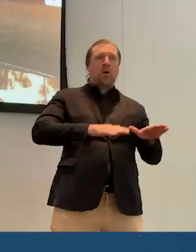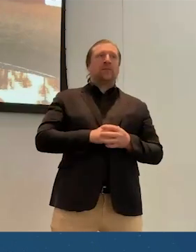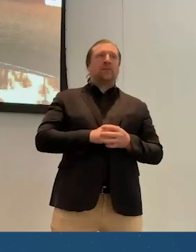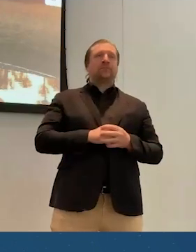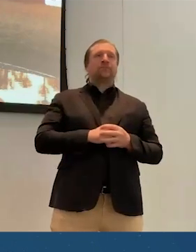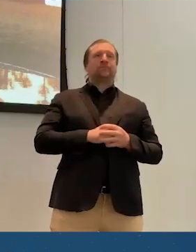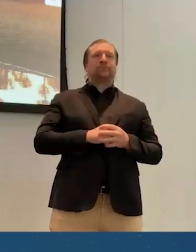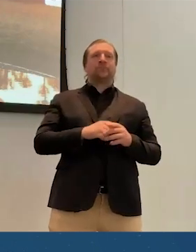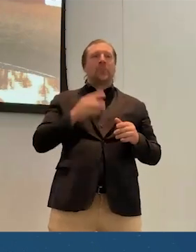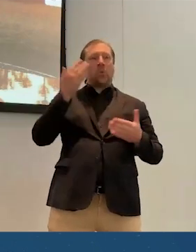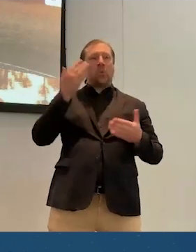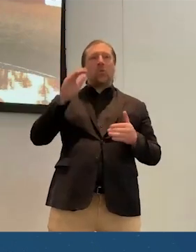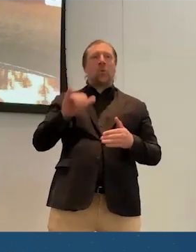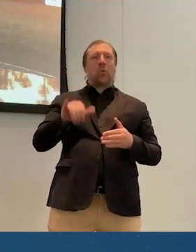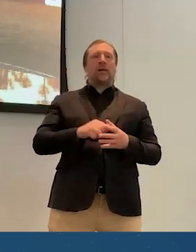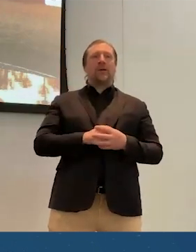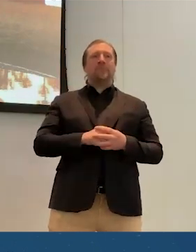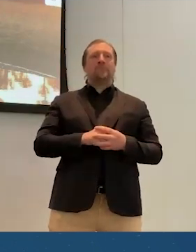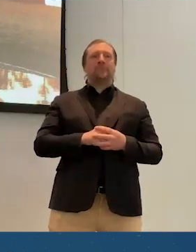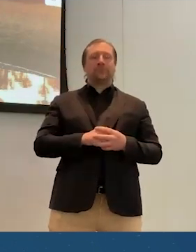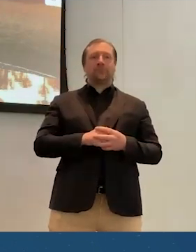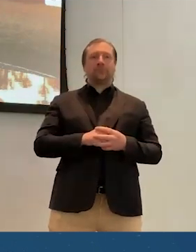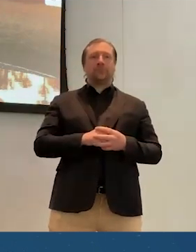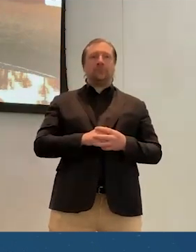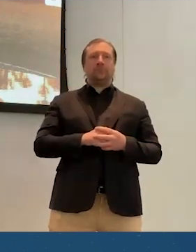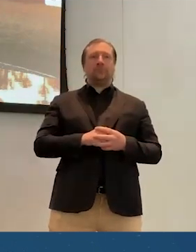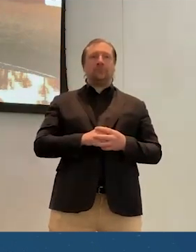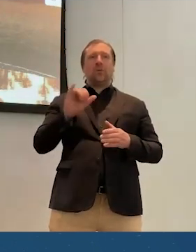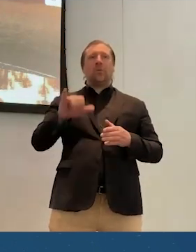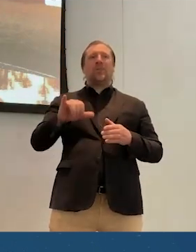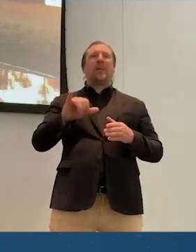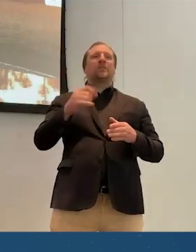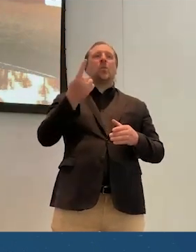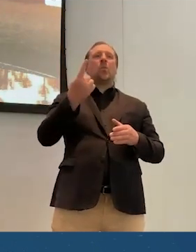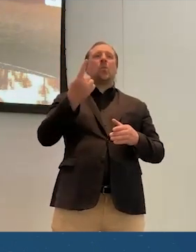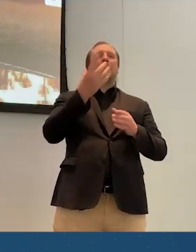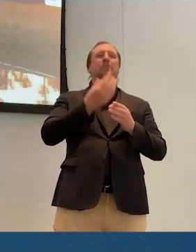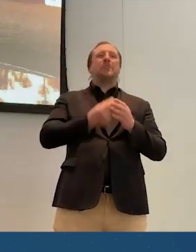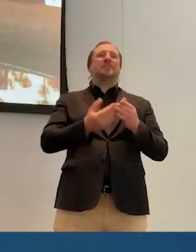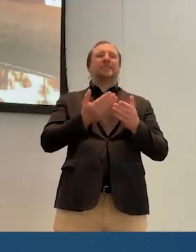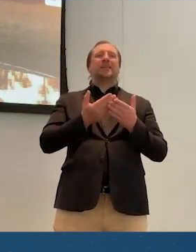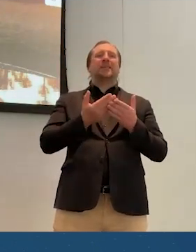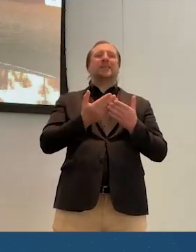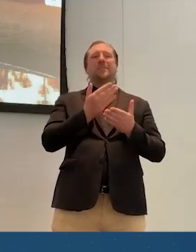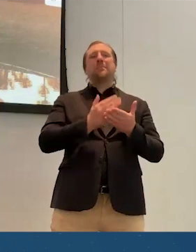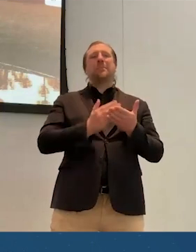So that's the missing piece it raises, which is--